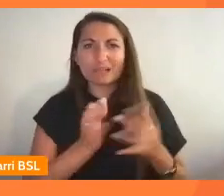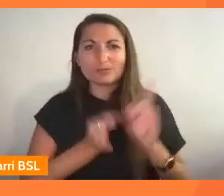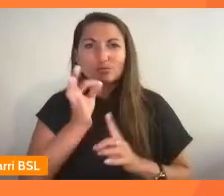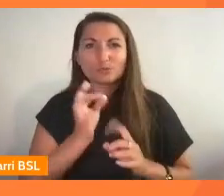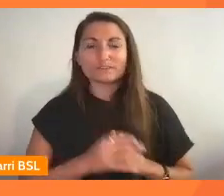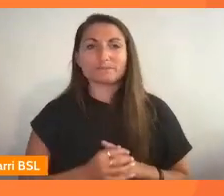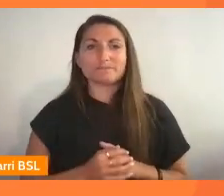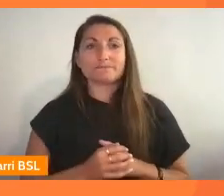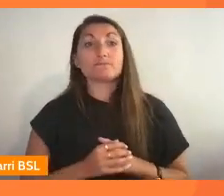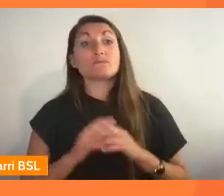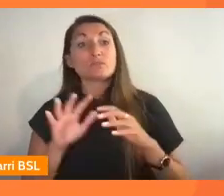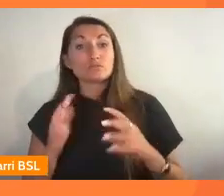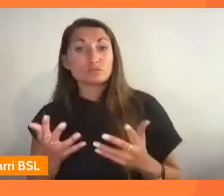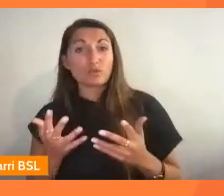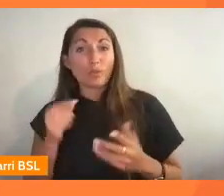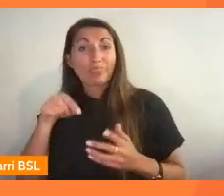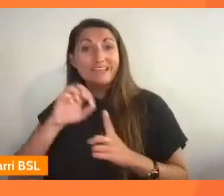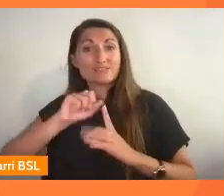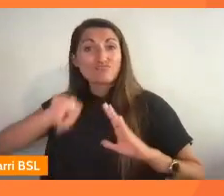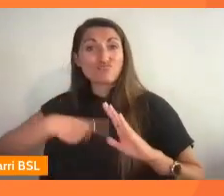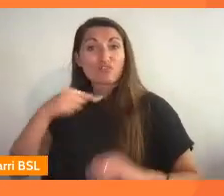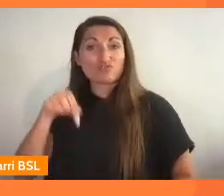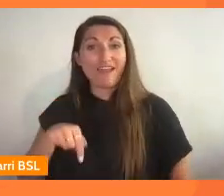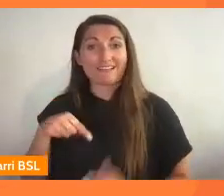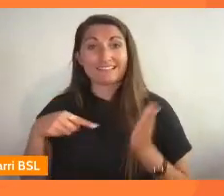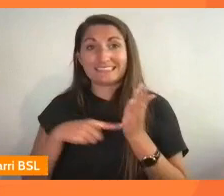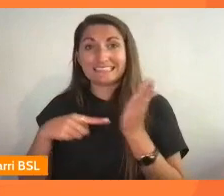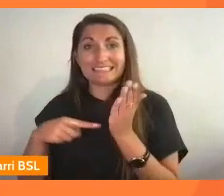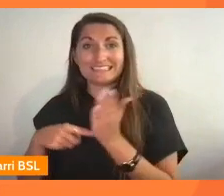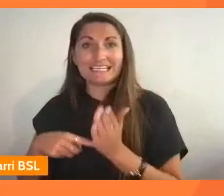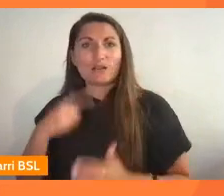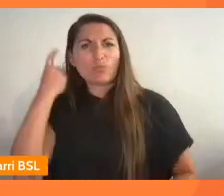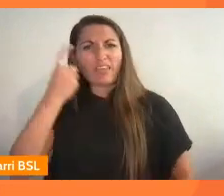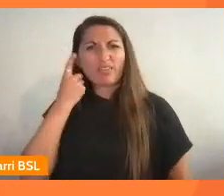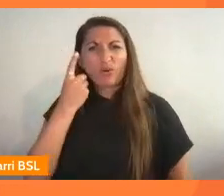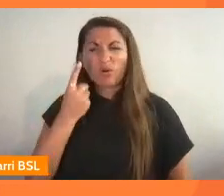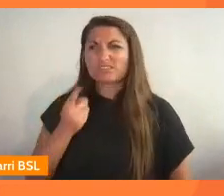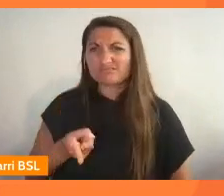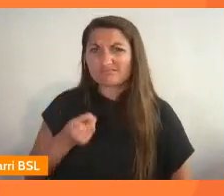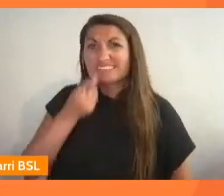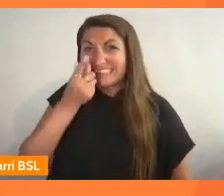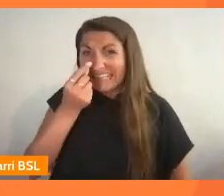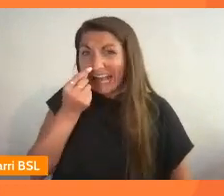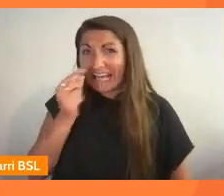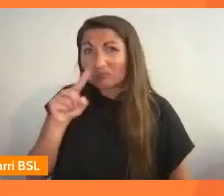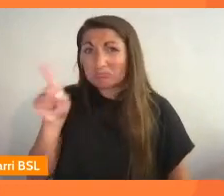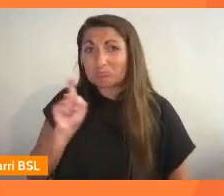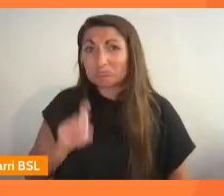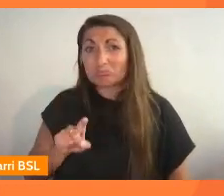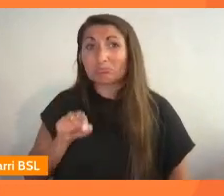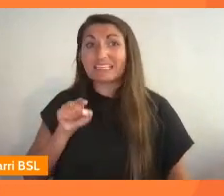So when did this project we were like can we do this? Is it possible?